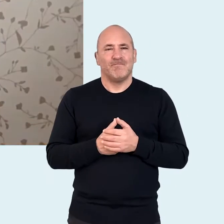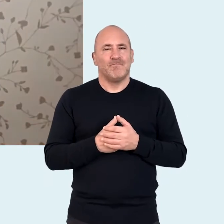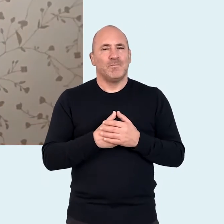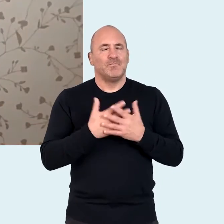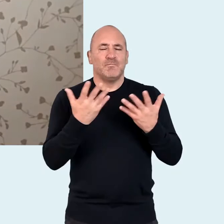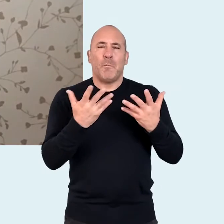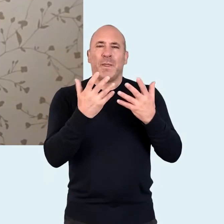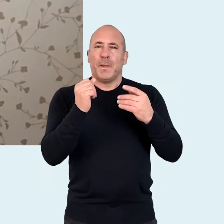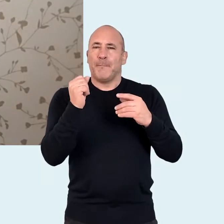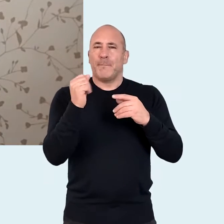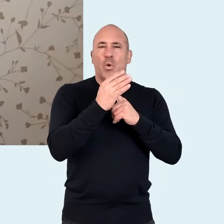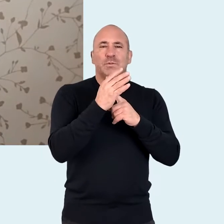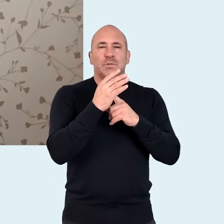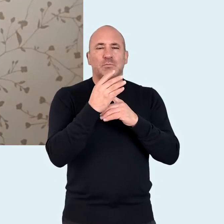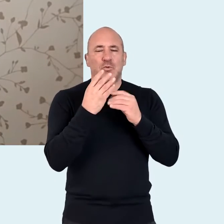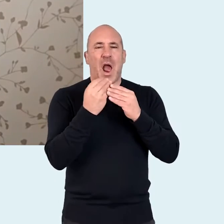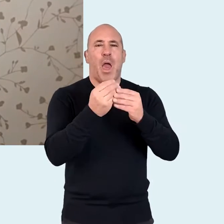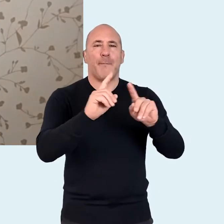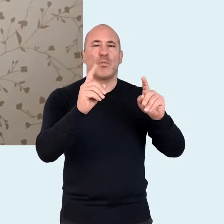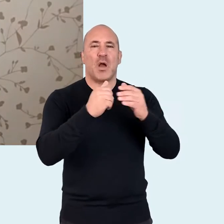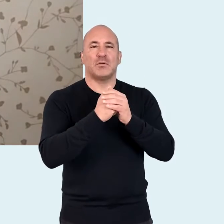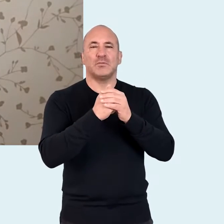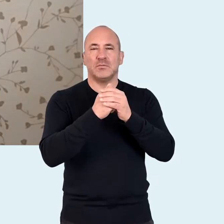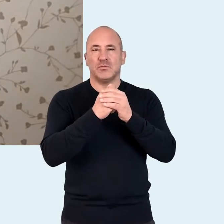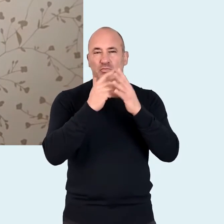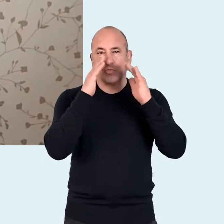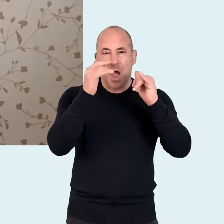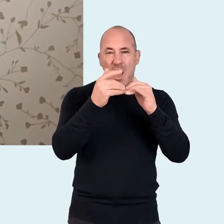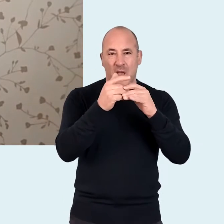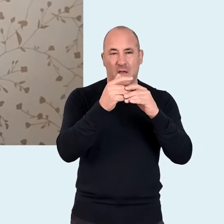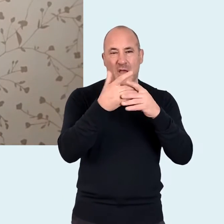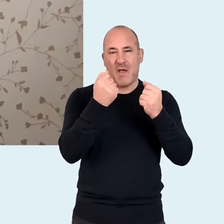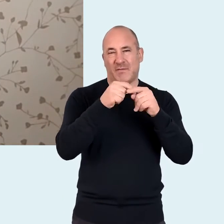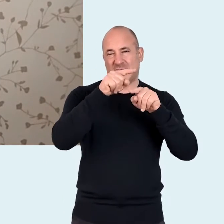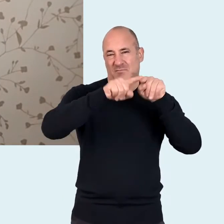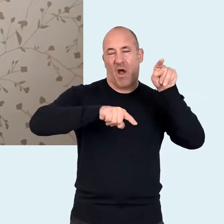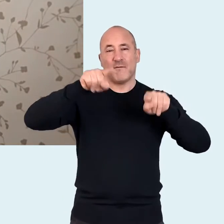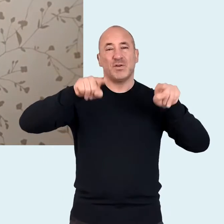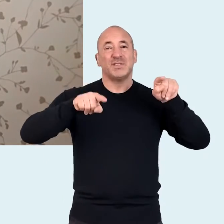Something that's important to help with this is trying to make sure that you have diversity